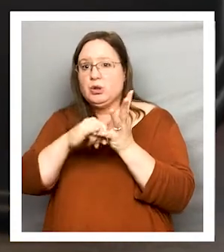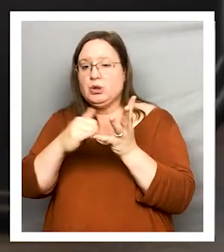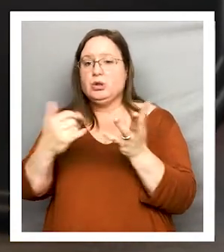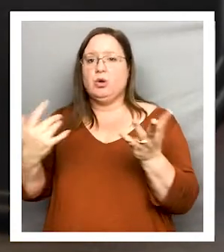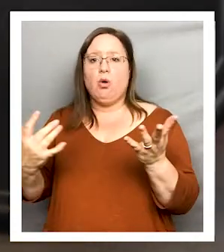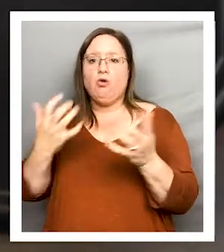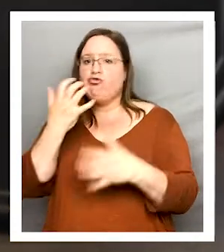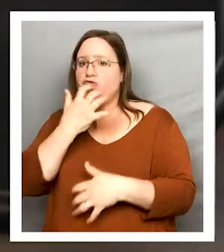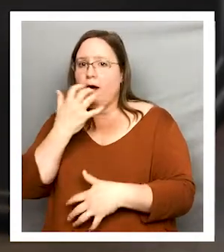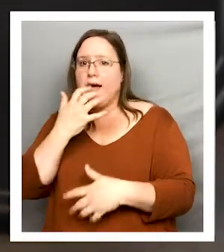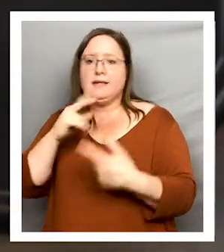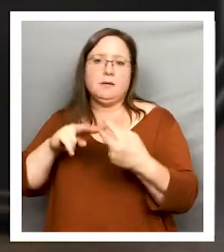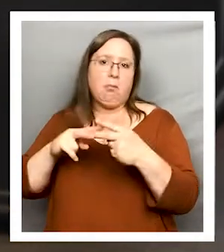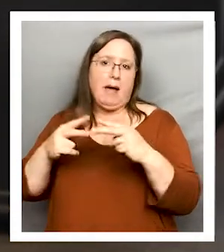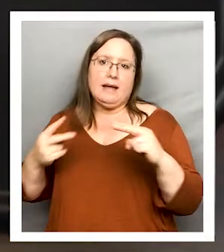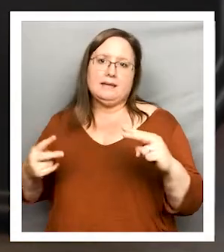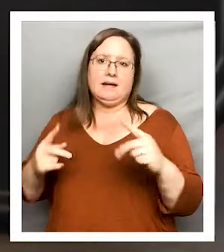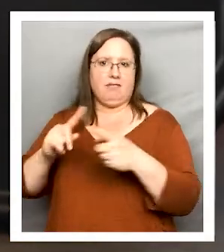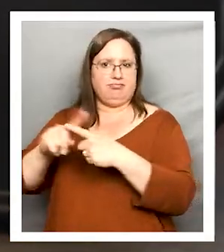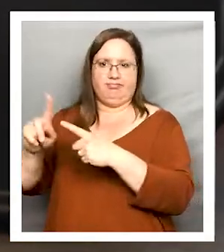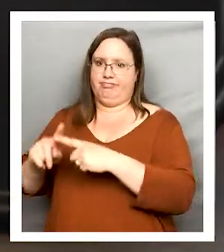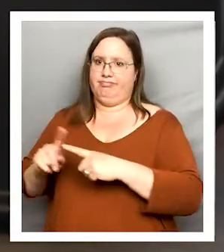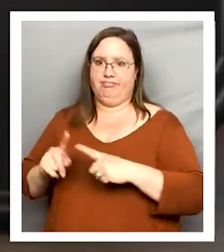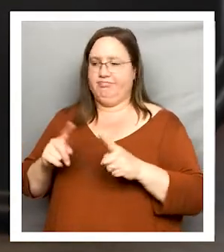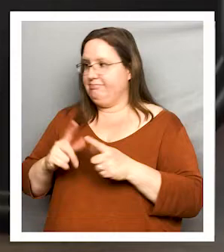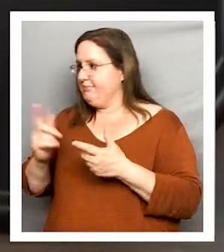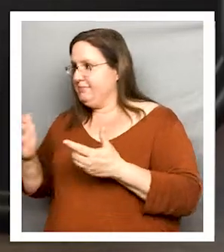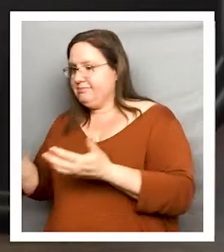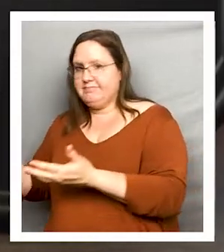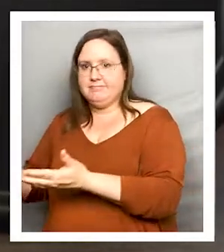the final thing we need that is really quite fun i'll need to move out the way